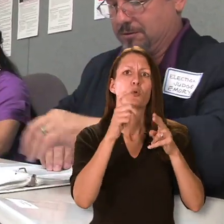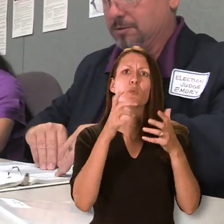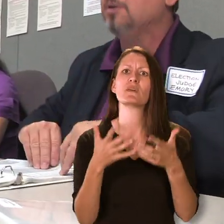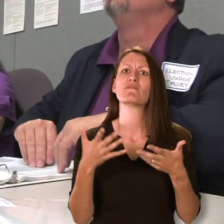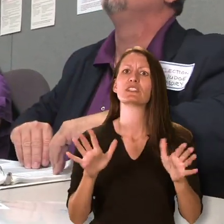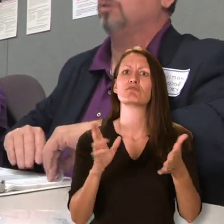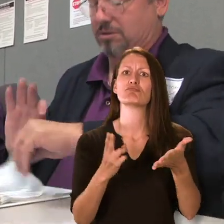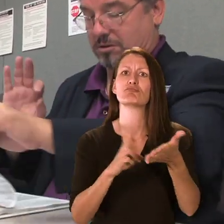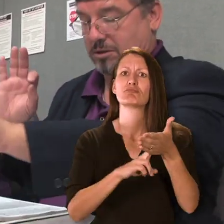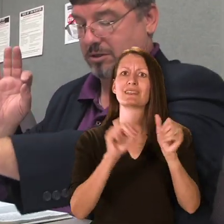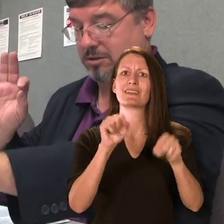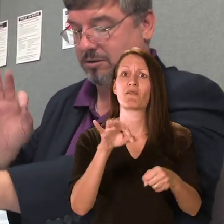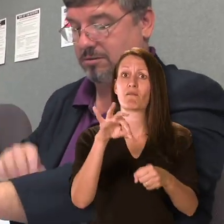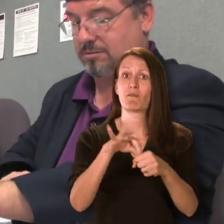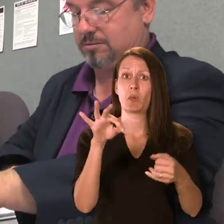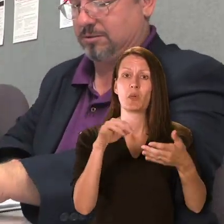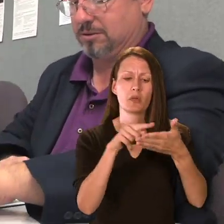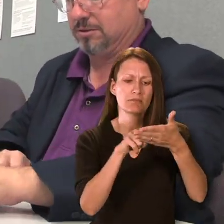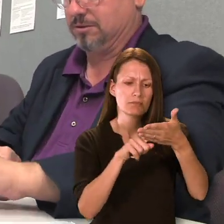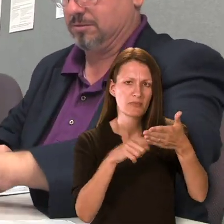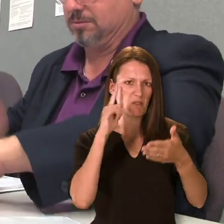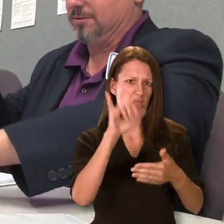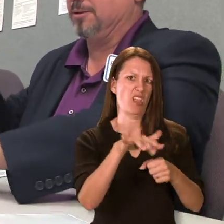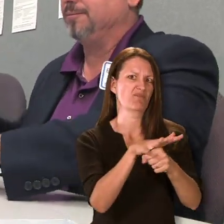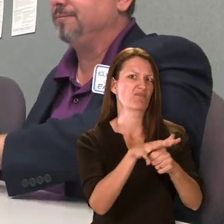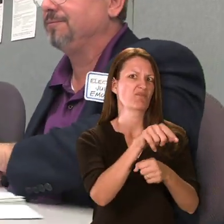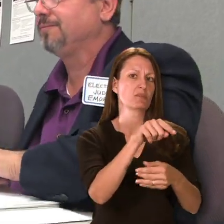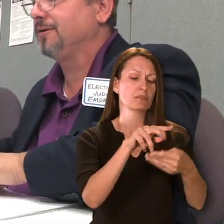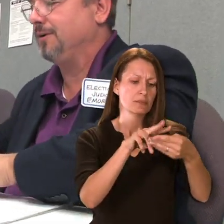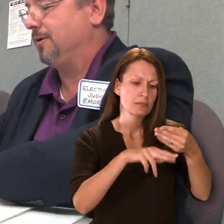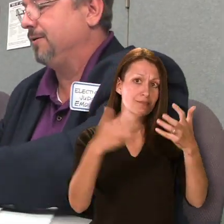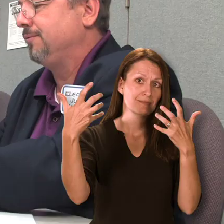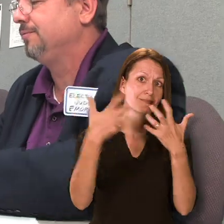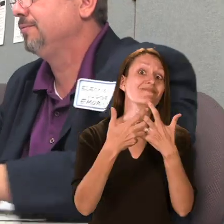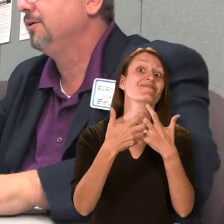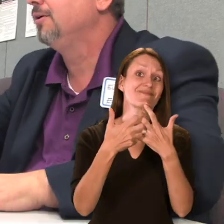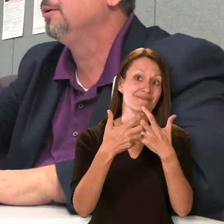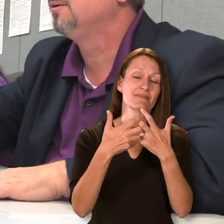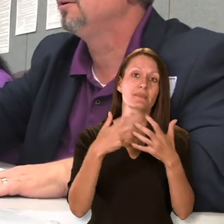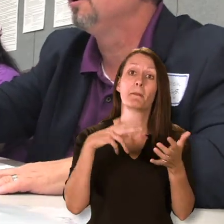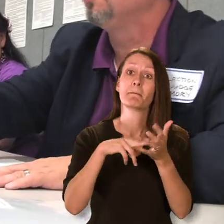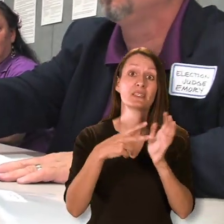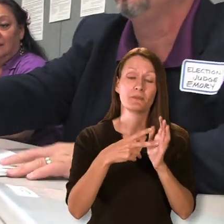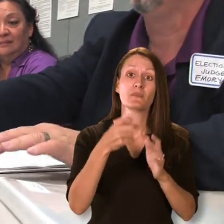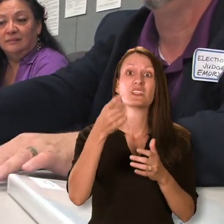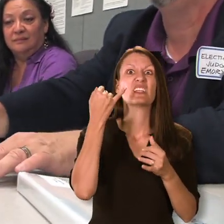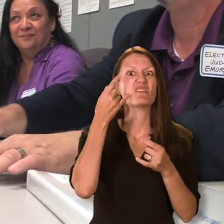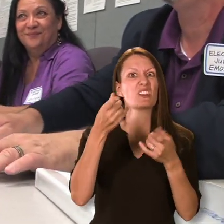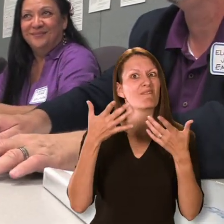who are registered to vote in that polling place.